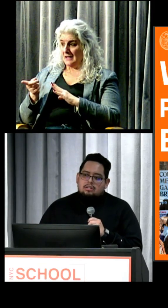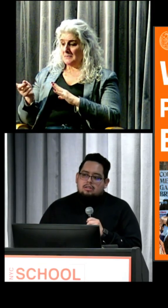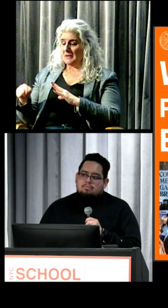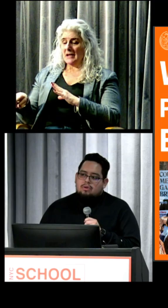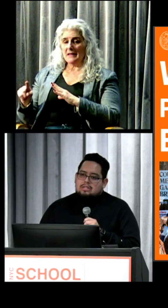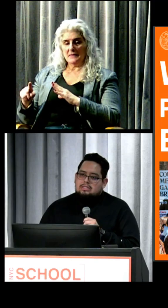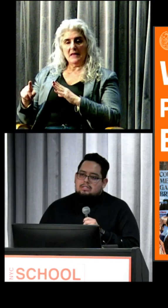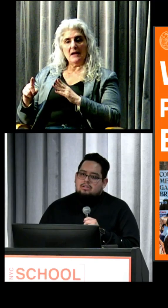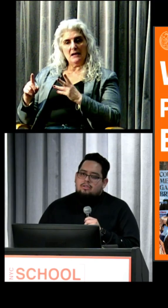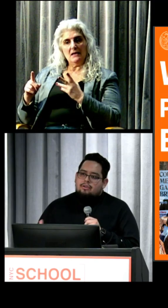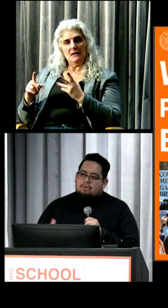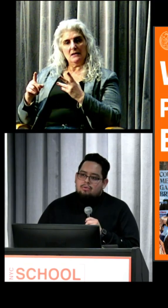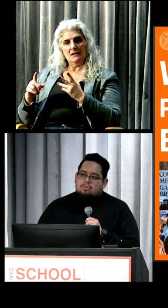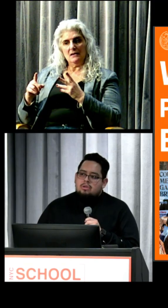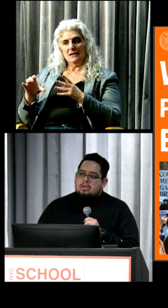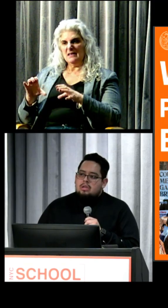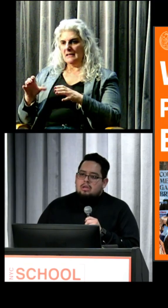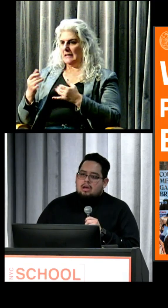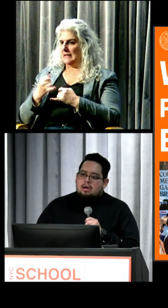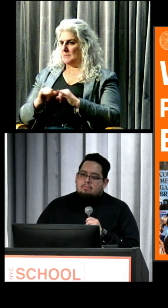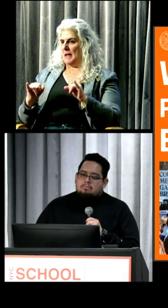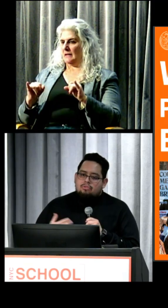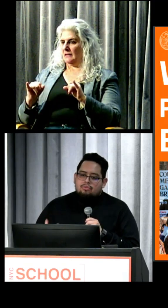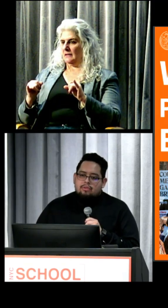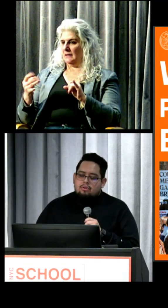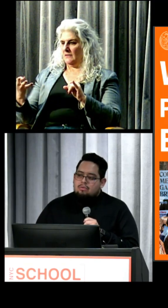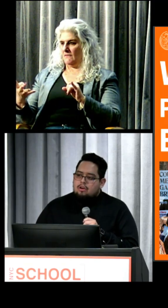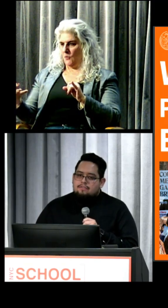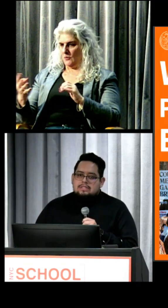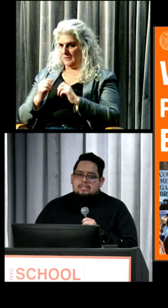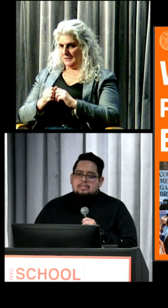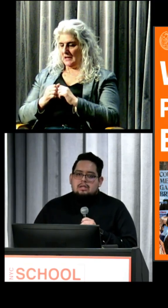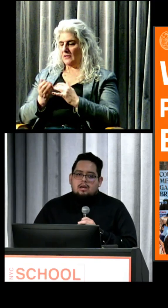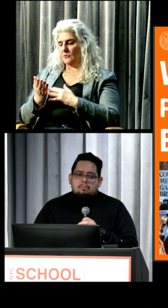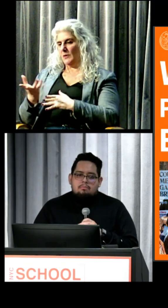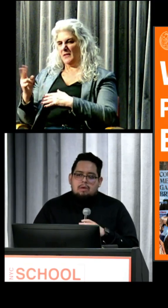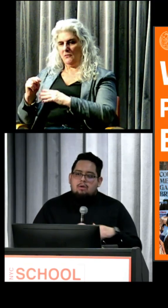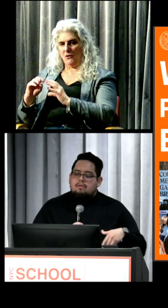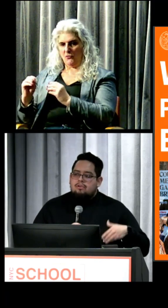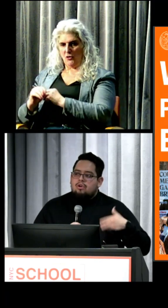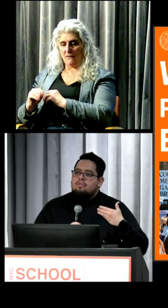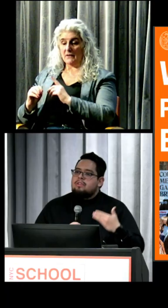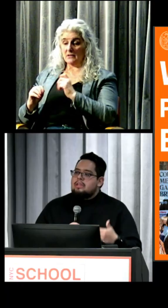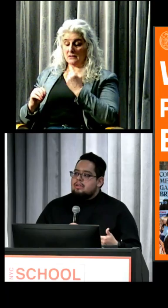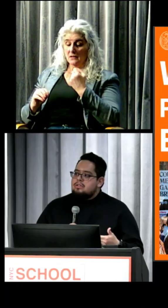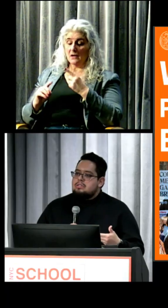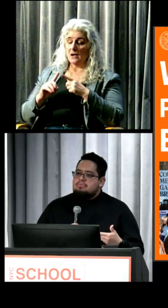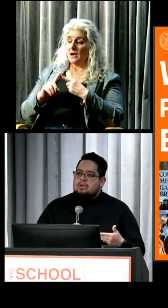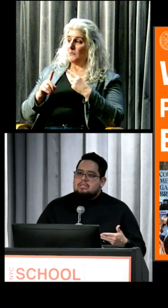But go ahead. I got a lot from working on this exhibition, actually.